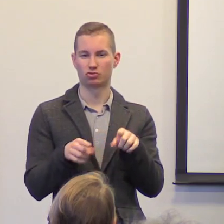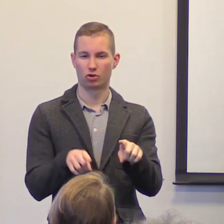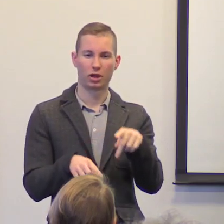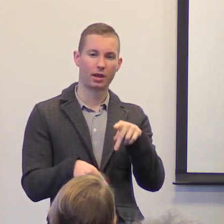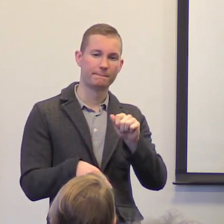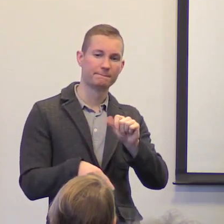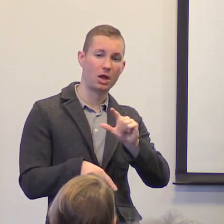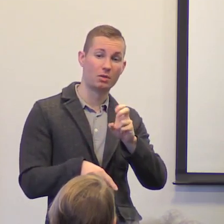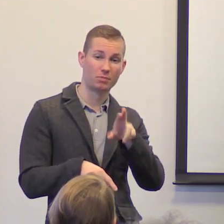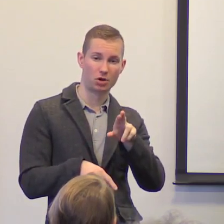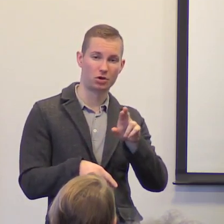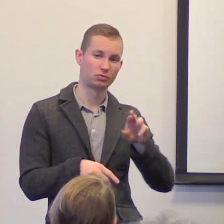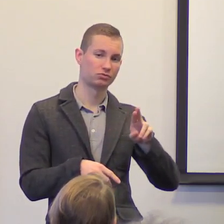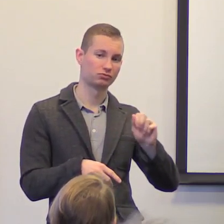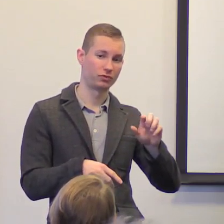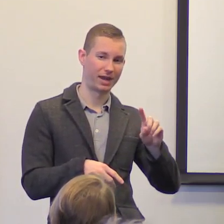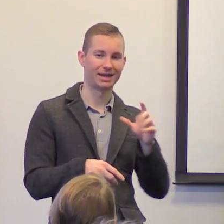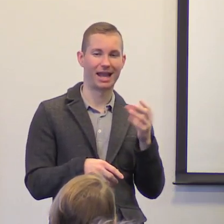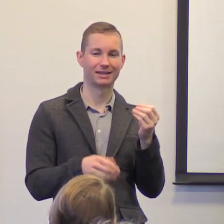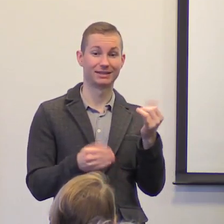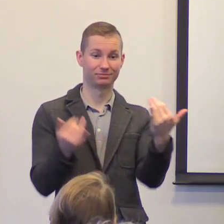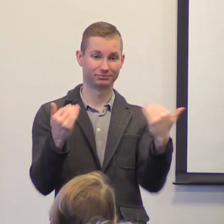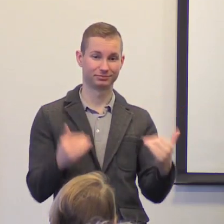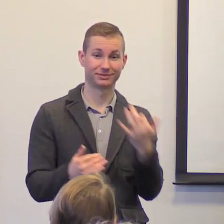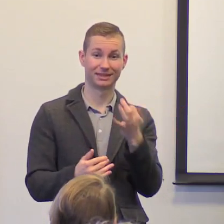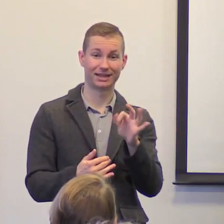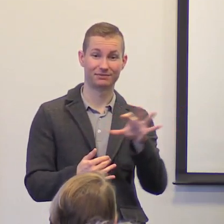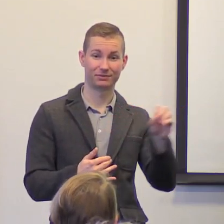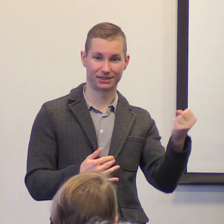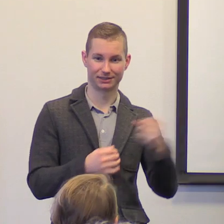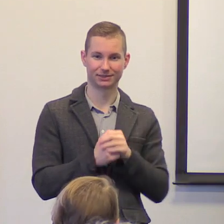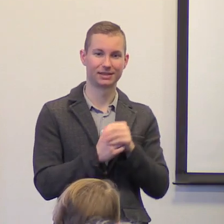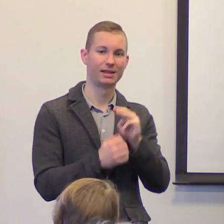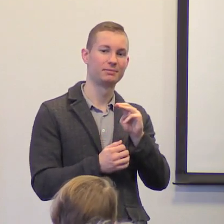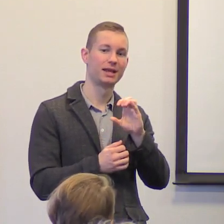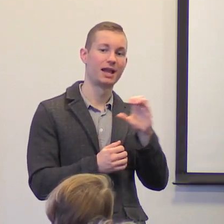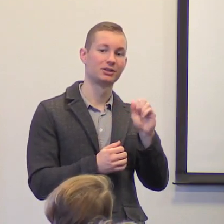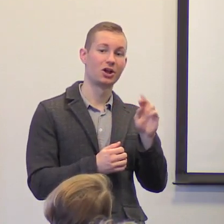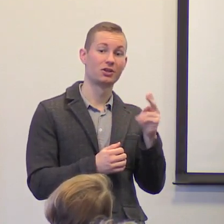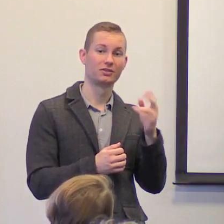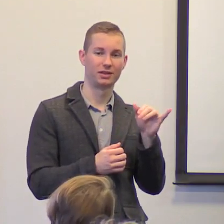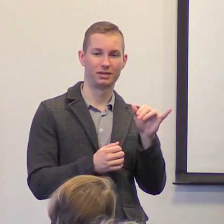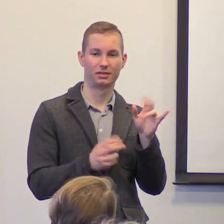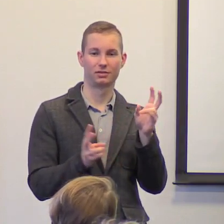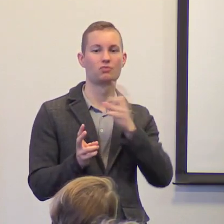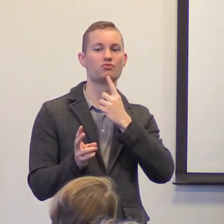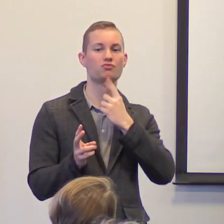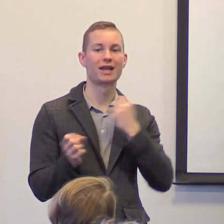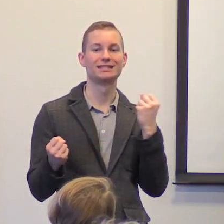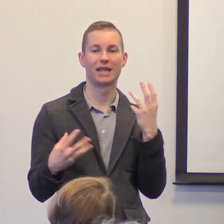And moving ahead a little to the 1950s, the McCarthy Era, the red scare, these are the